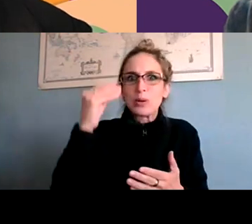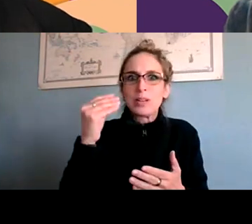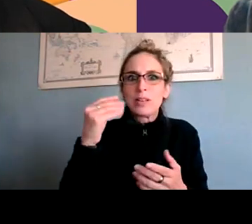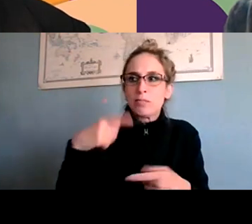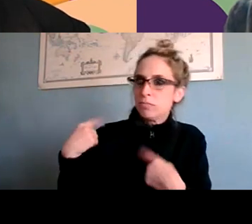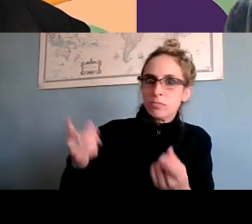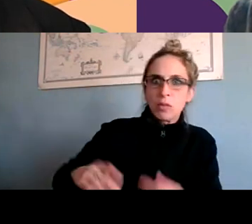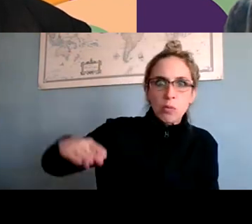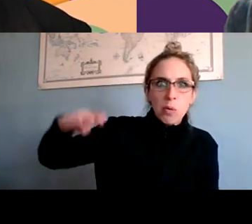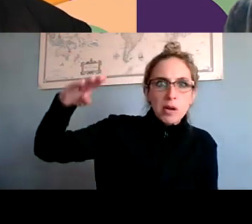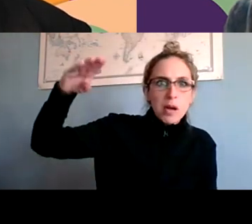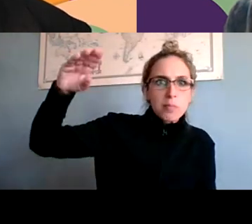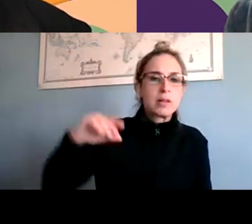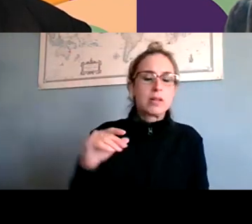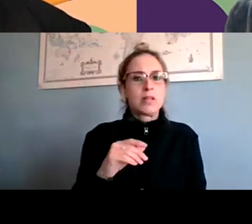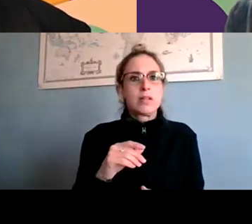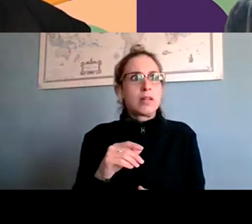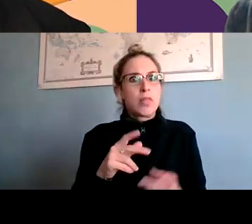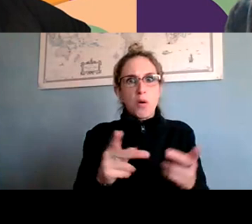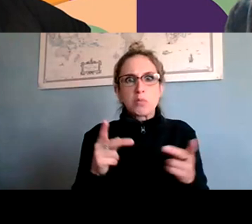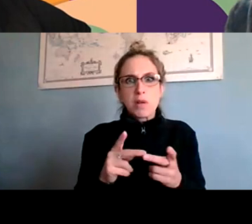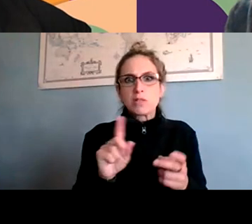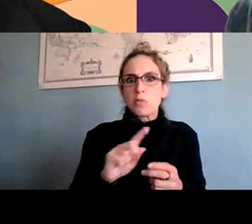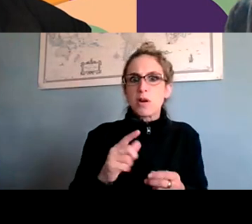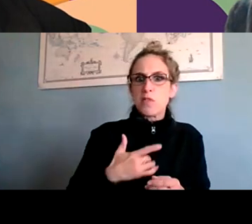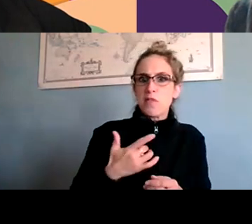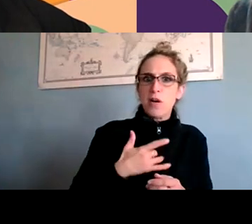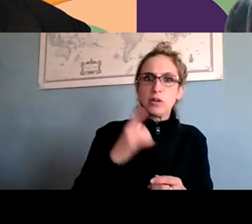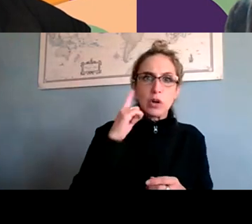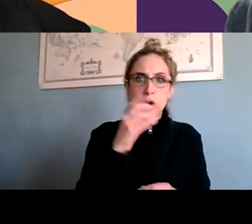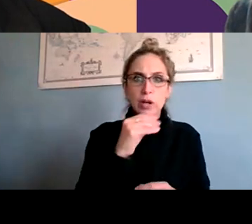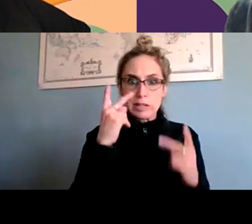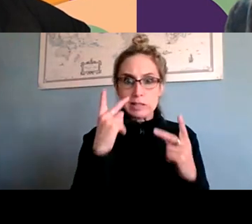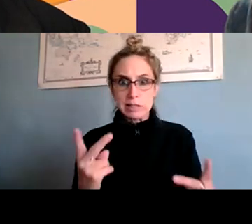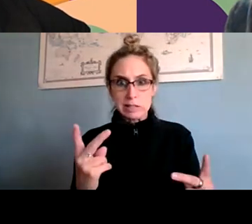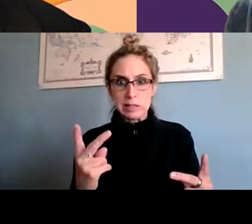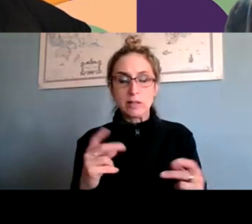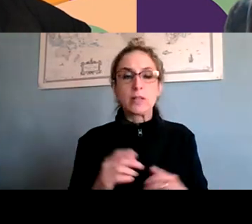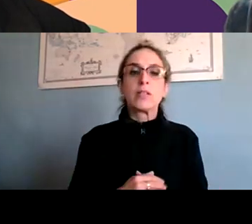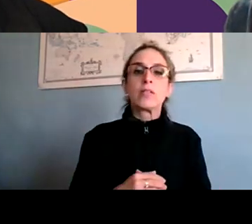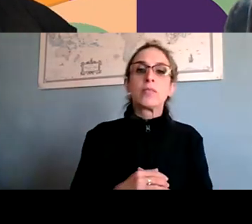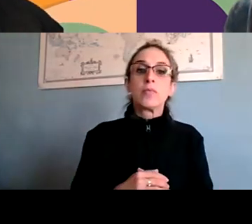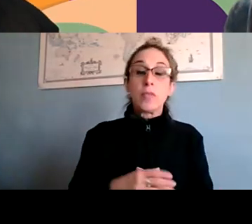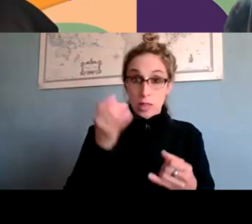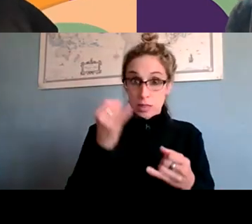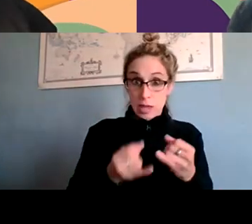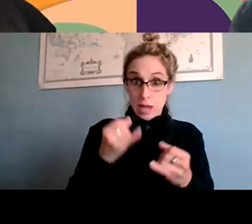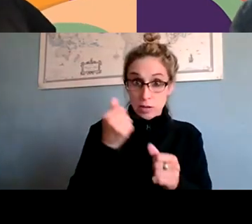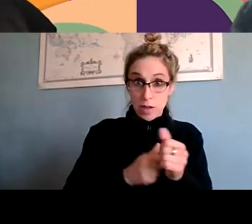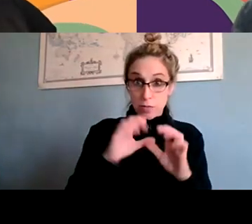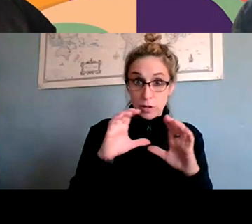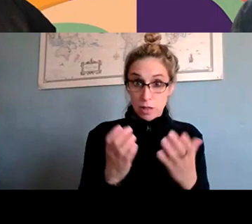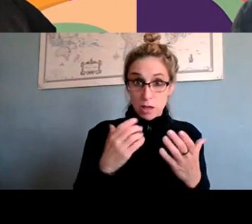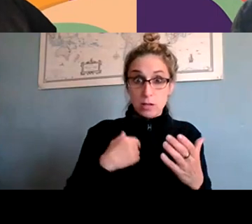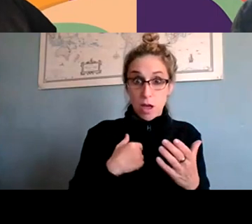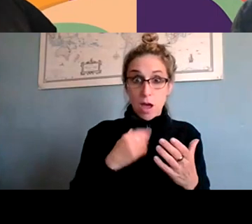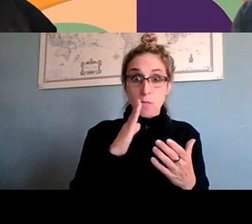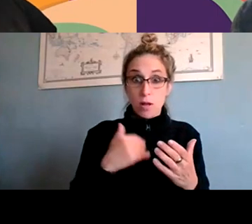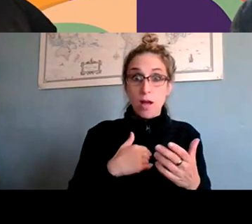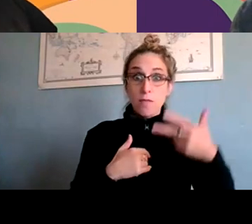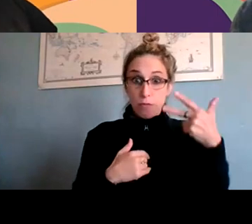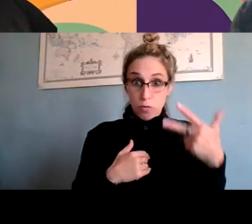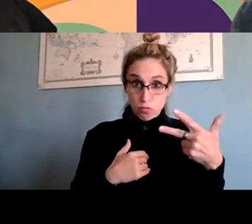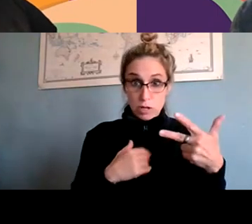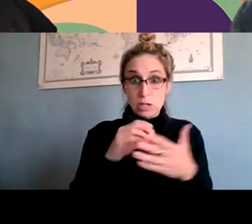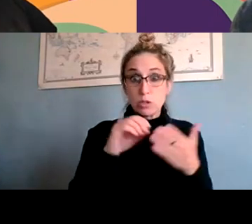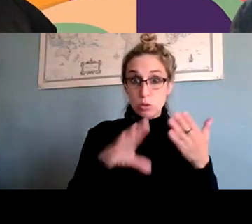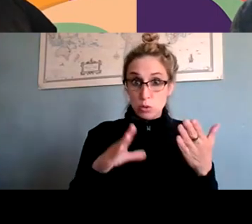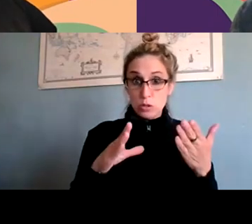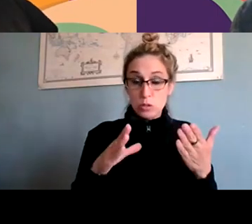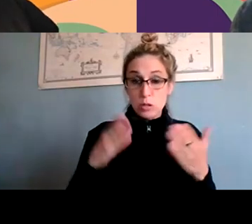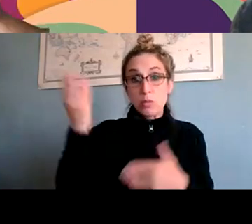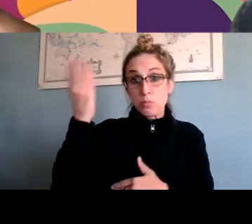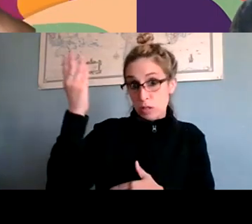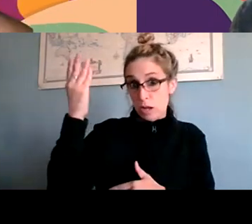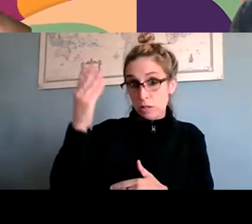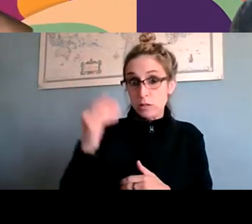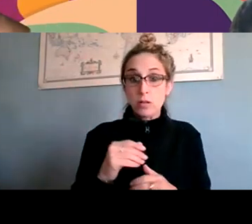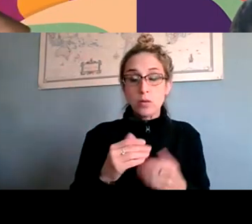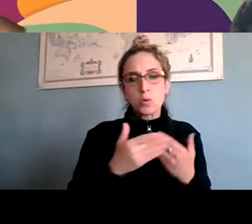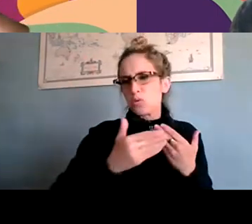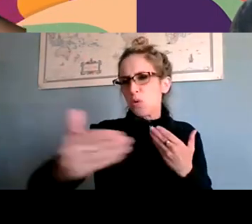Aurora Chang: What has been the spaces, where you have felt heard and seen and what I do is, at the end of every class is, I have three of them give their presentation, so we do it throughout the entire semester.